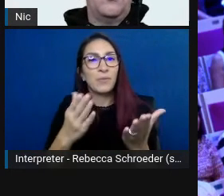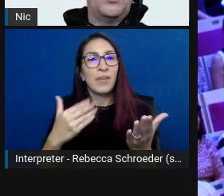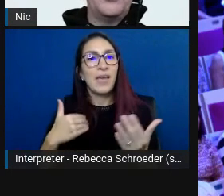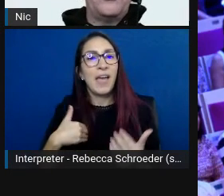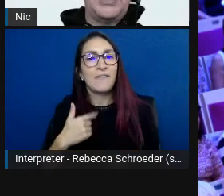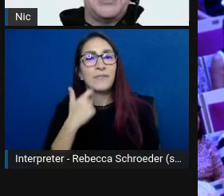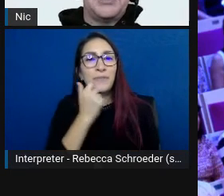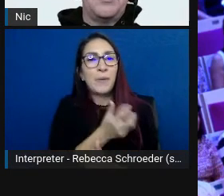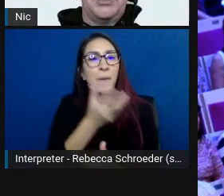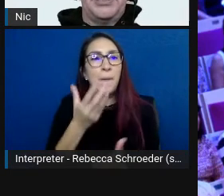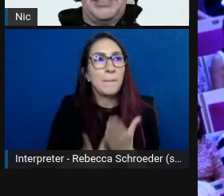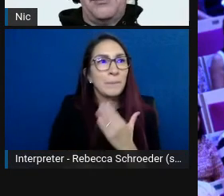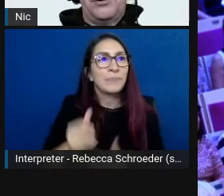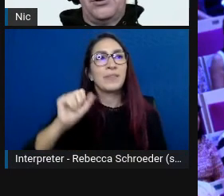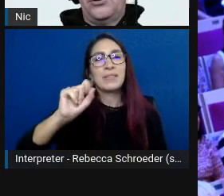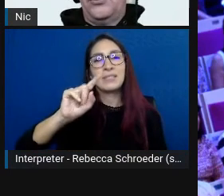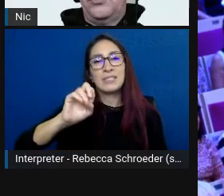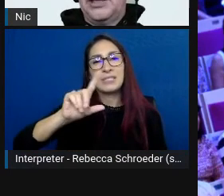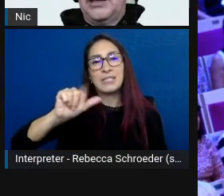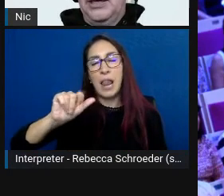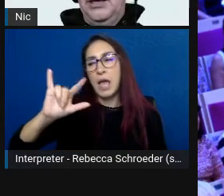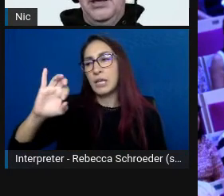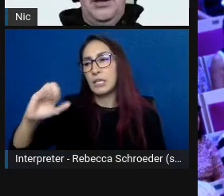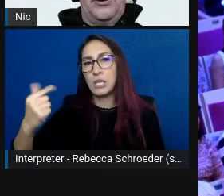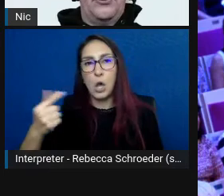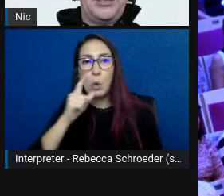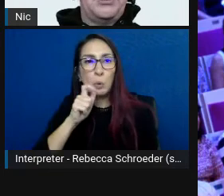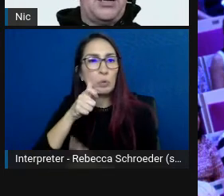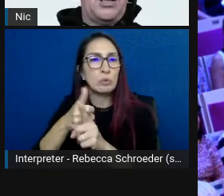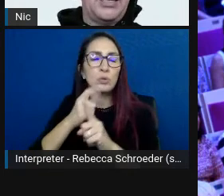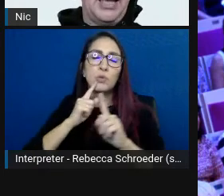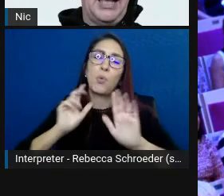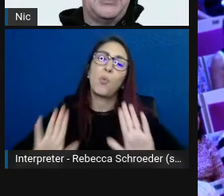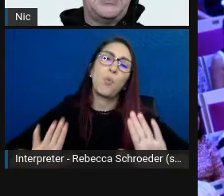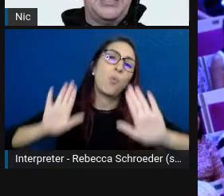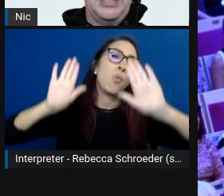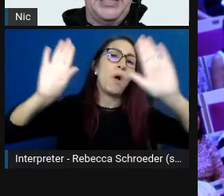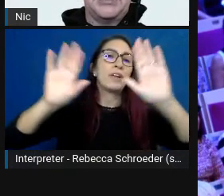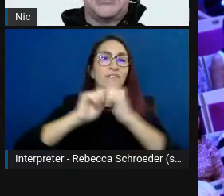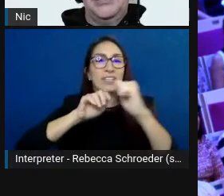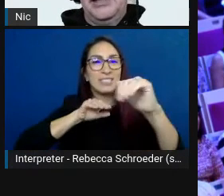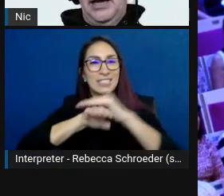a wonderful accessibility advocate who did a great talk at TEDx